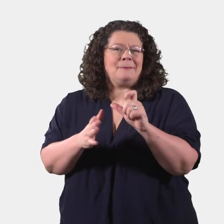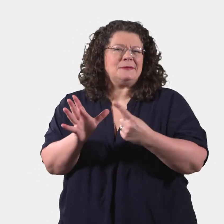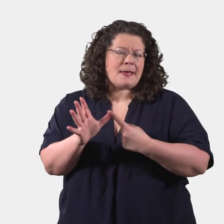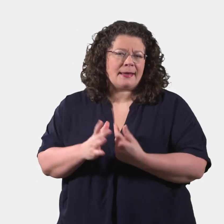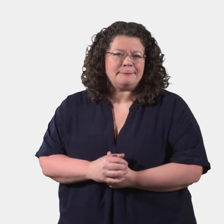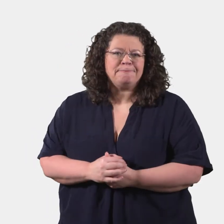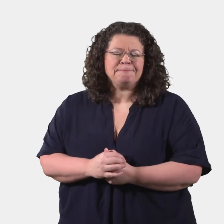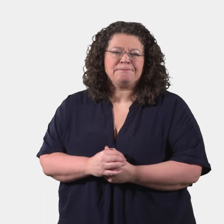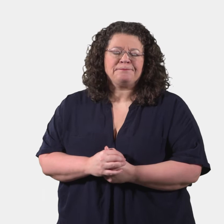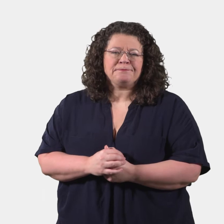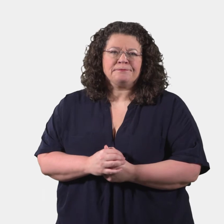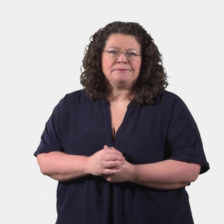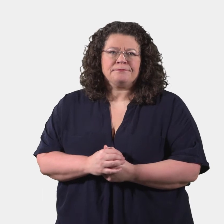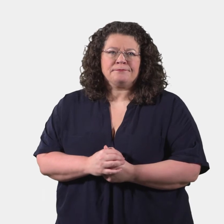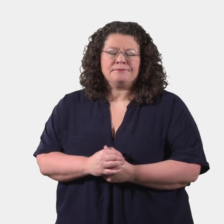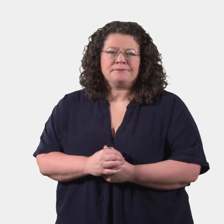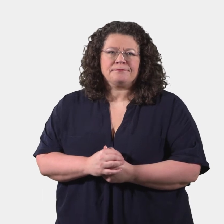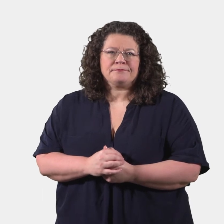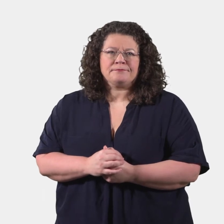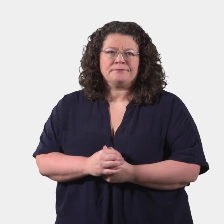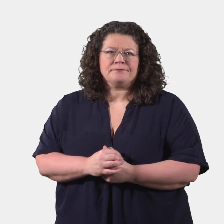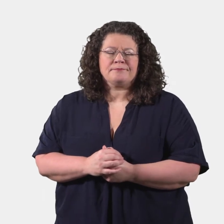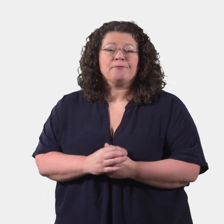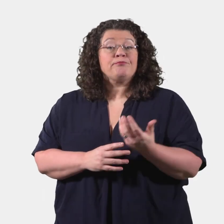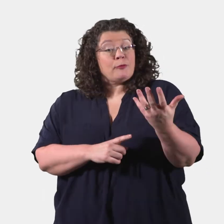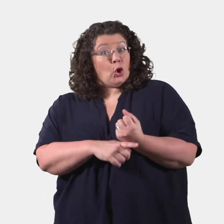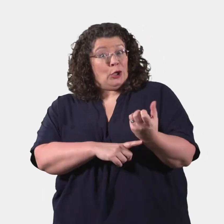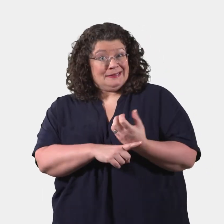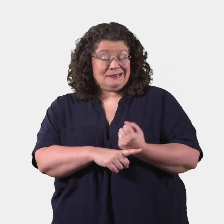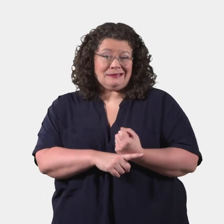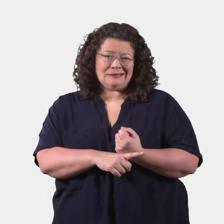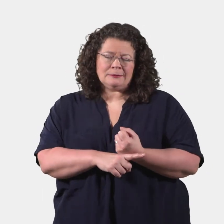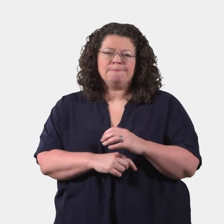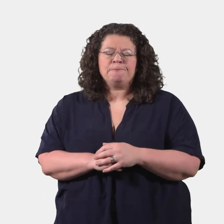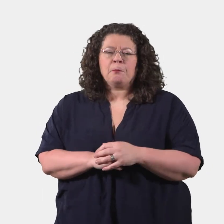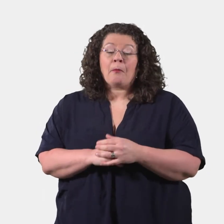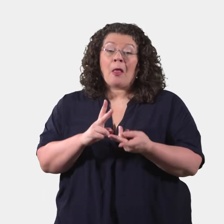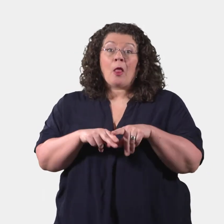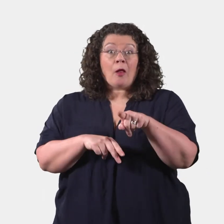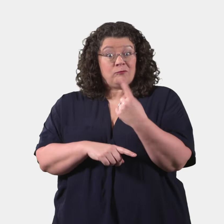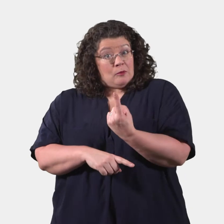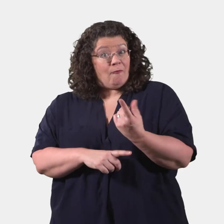After that, we talked about your earnings. So if you work, you cannot get Carer's Allowance